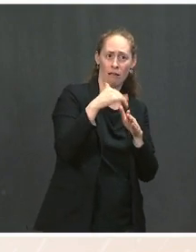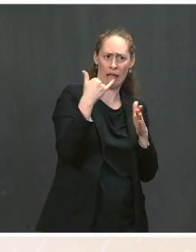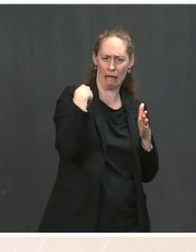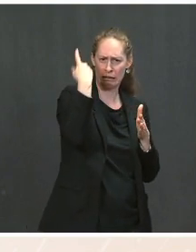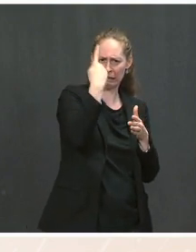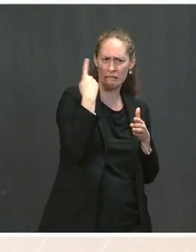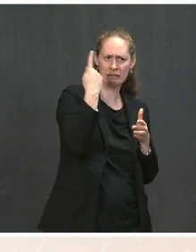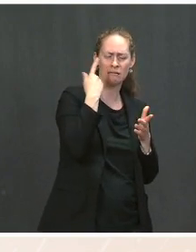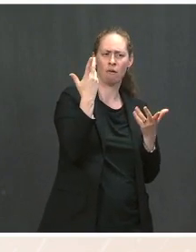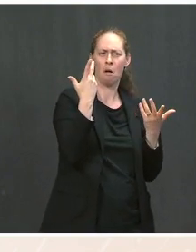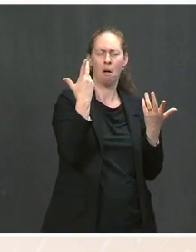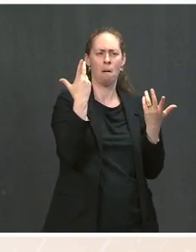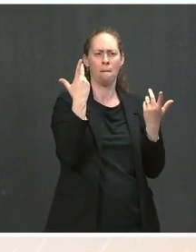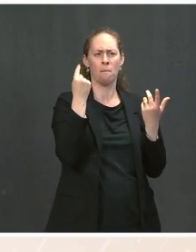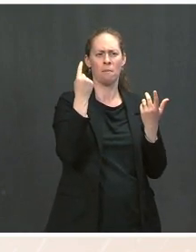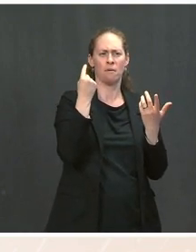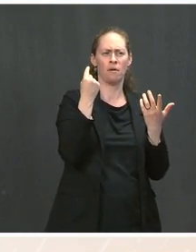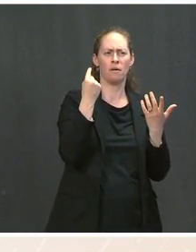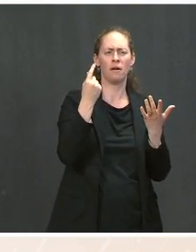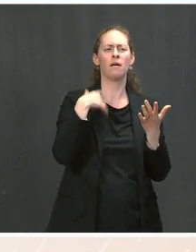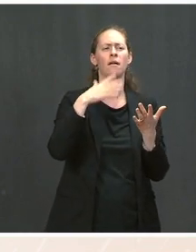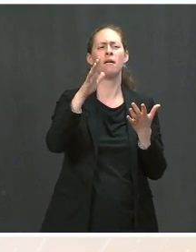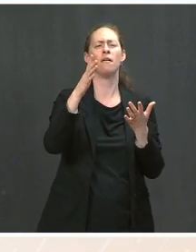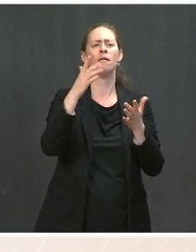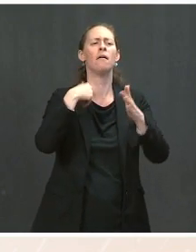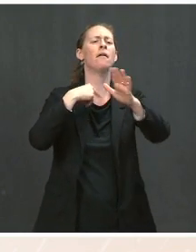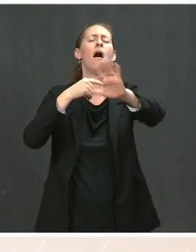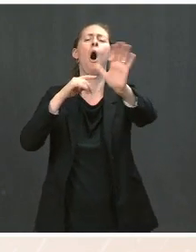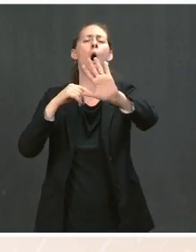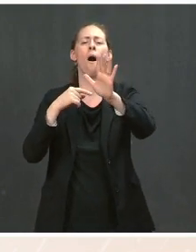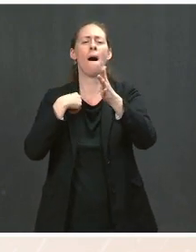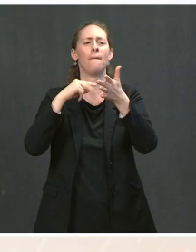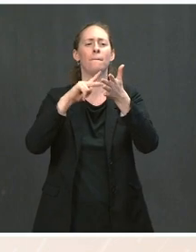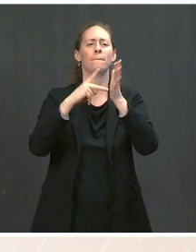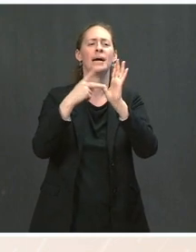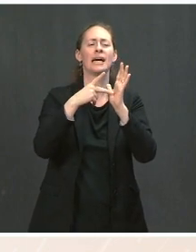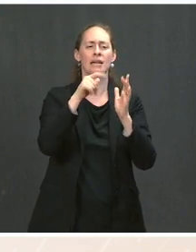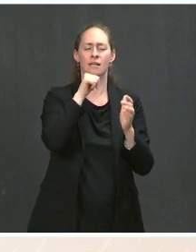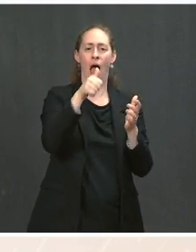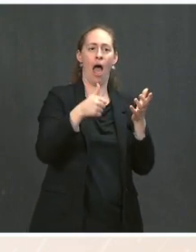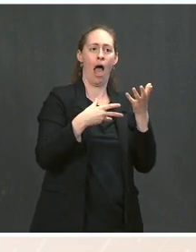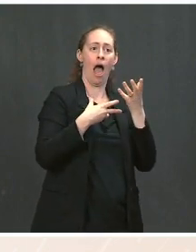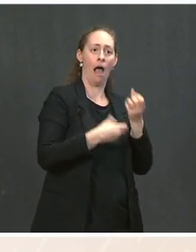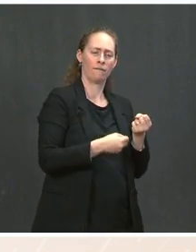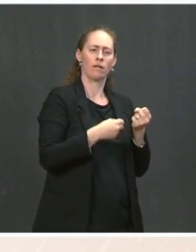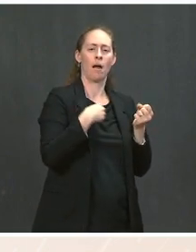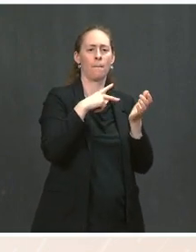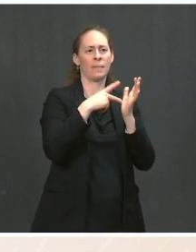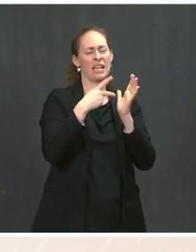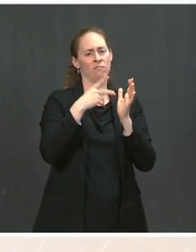Actually, there's some decline in confidence around the J&J vaccine. How do you reconcile those two,